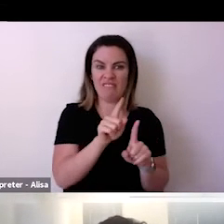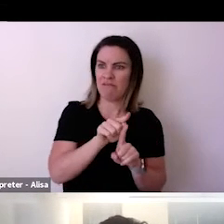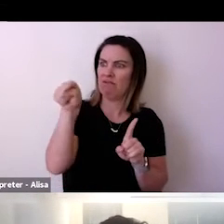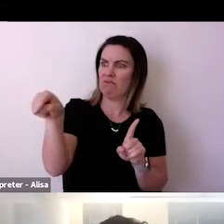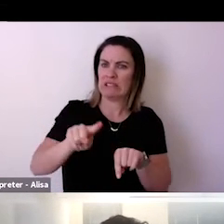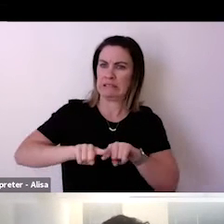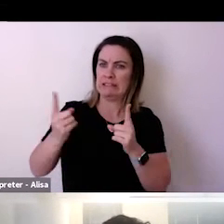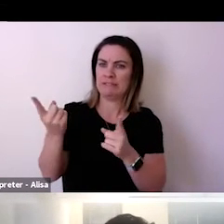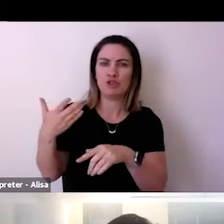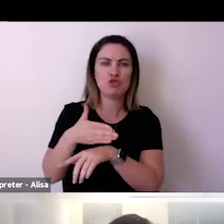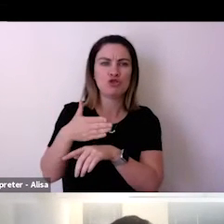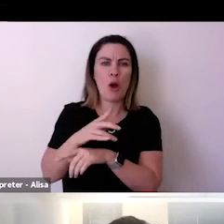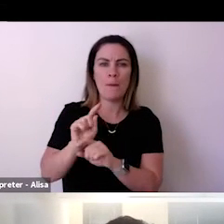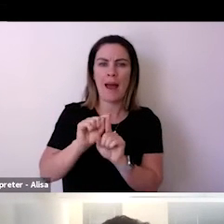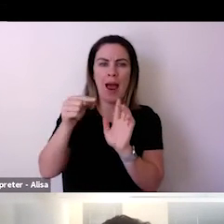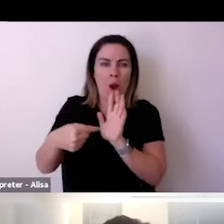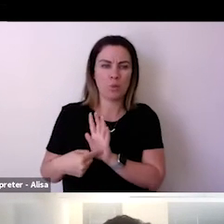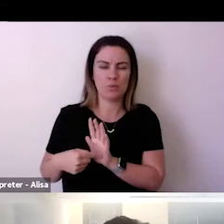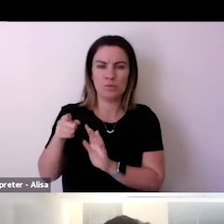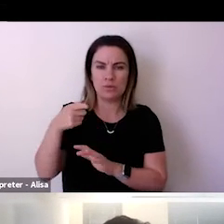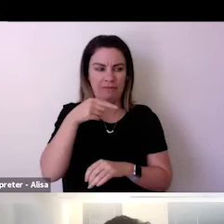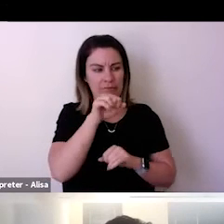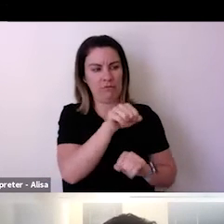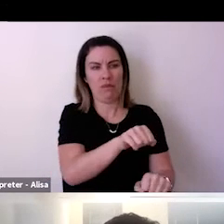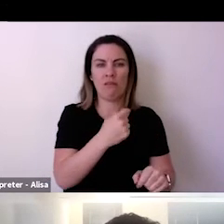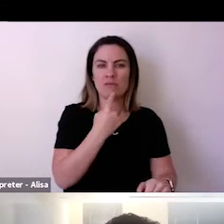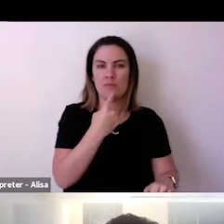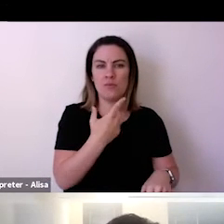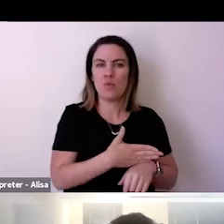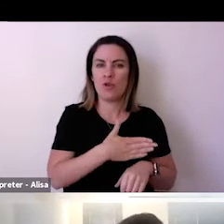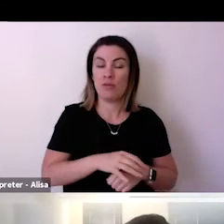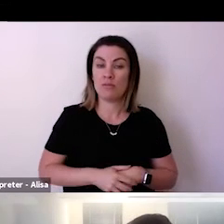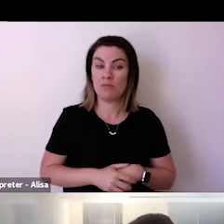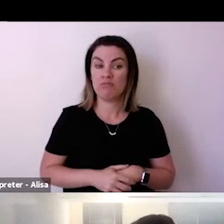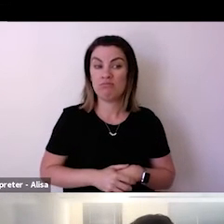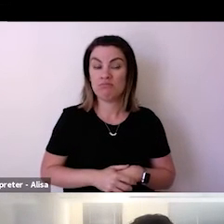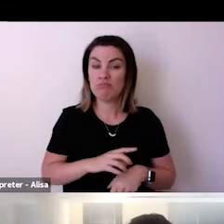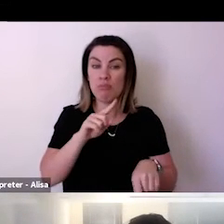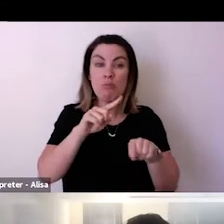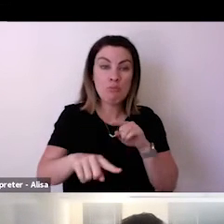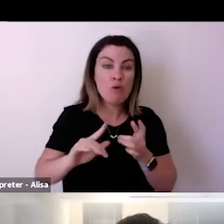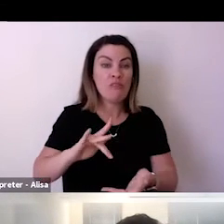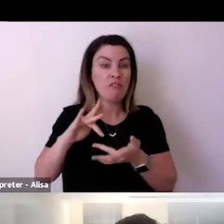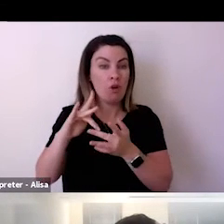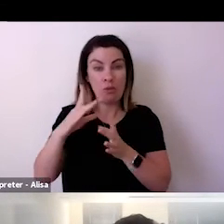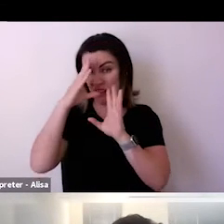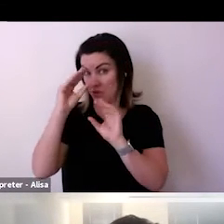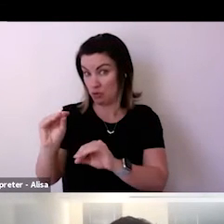of those were formerly working in education , but the rest were working in all sorts of rules.